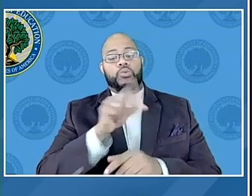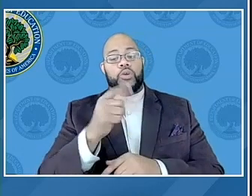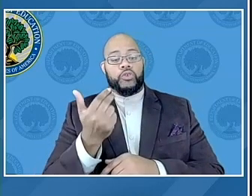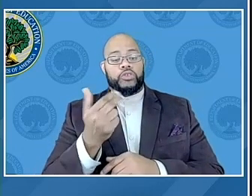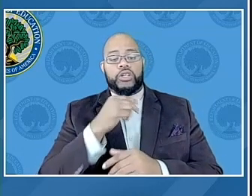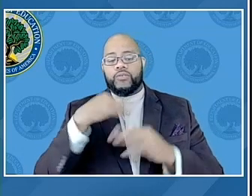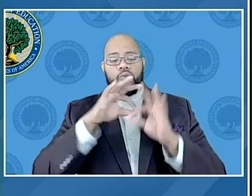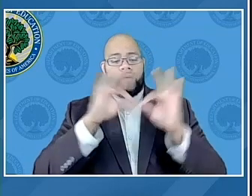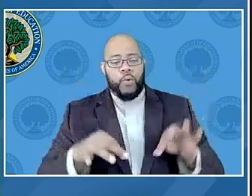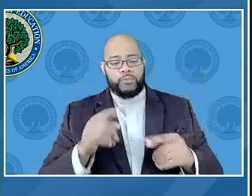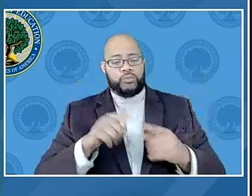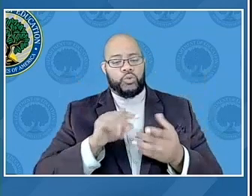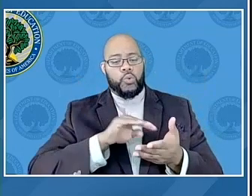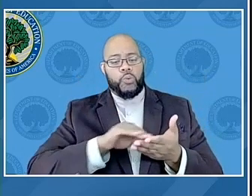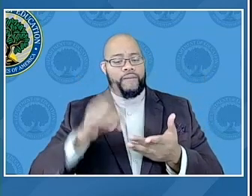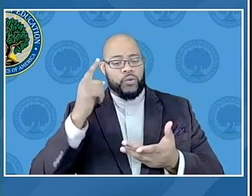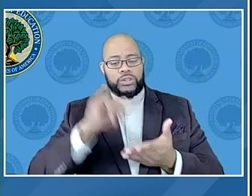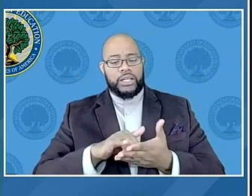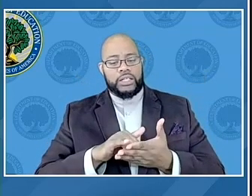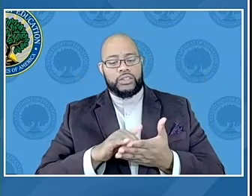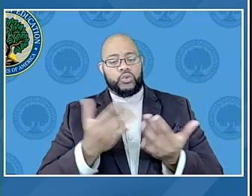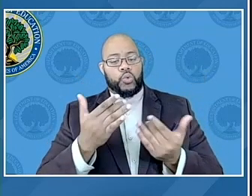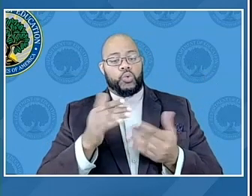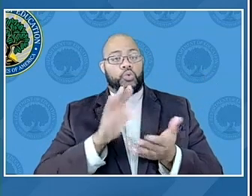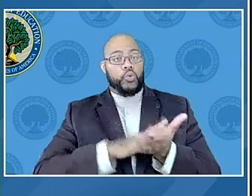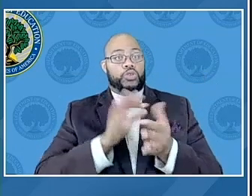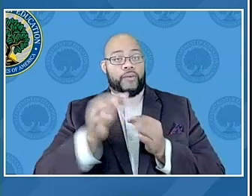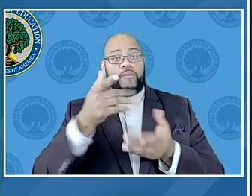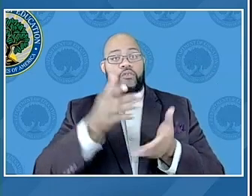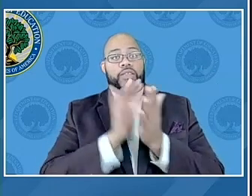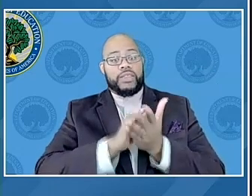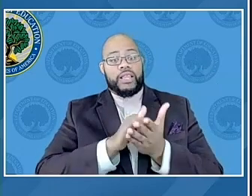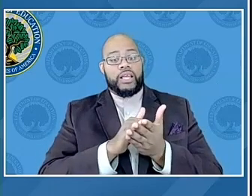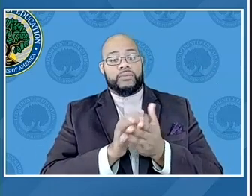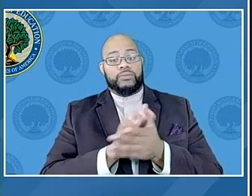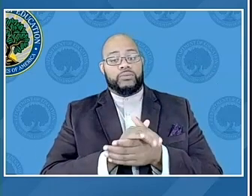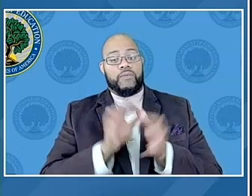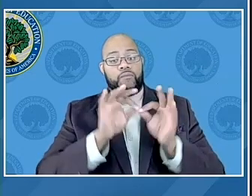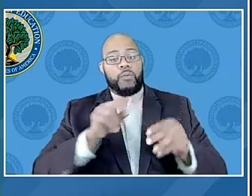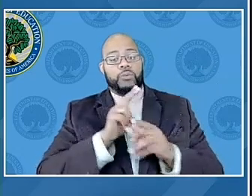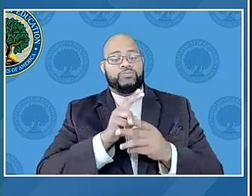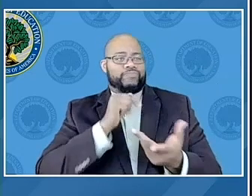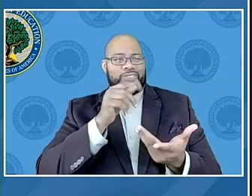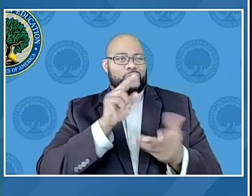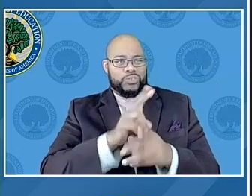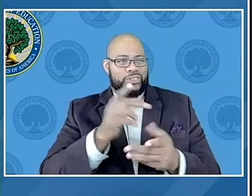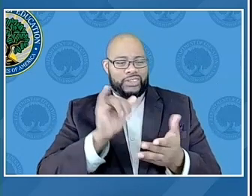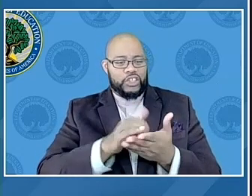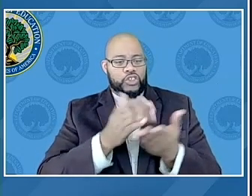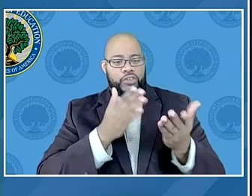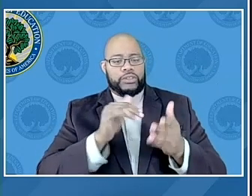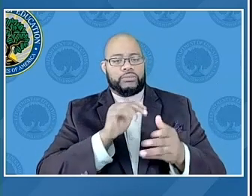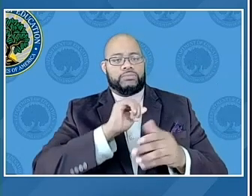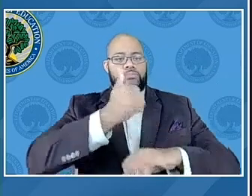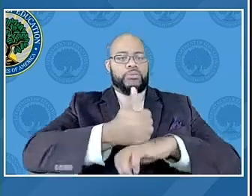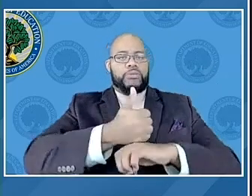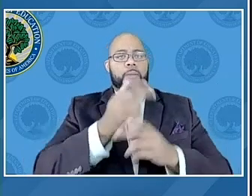waive, for example, a school deferment. If you requested it by phone, it was useless and the services would place borrowers in whatever leisure and at